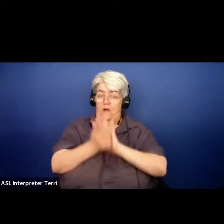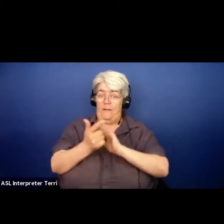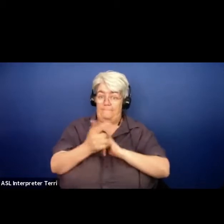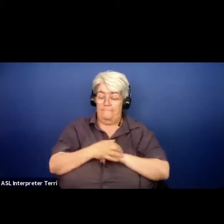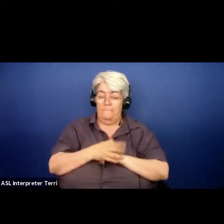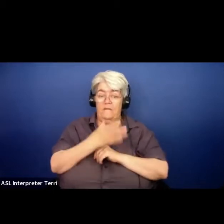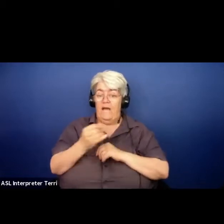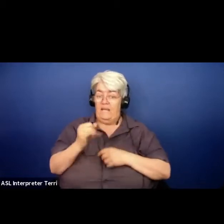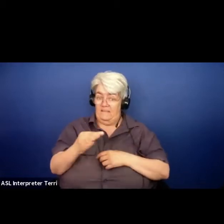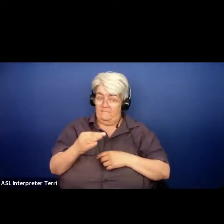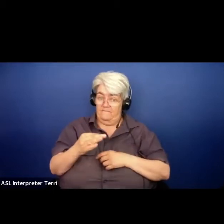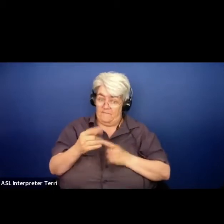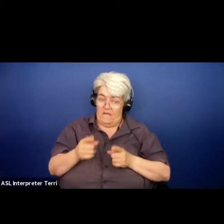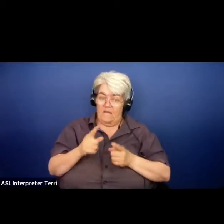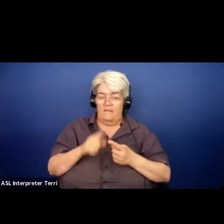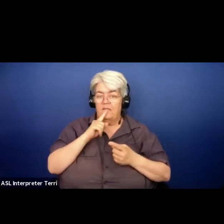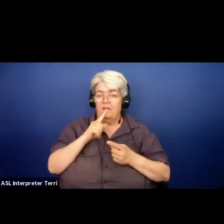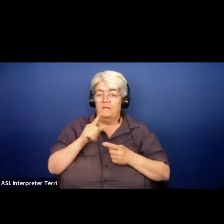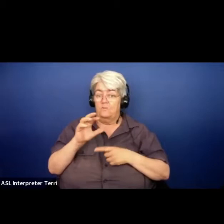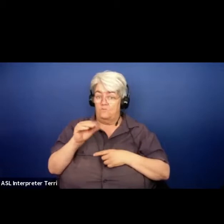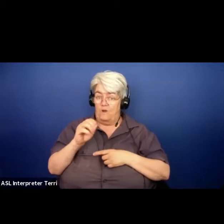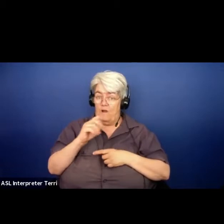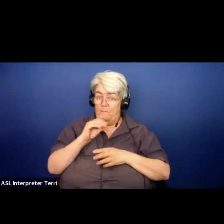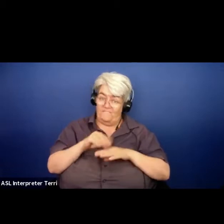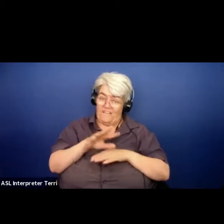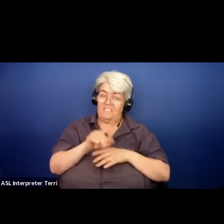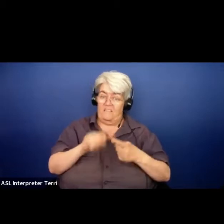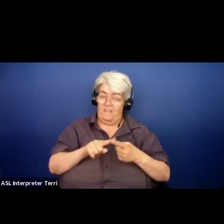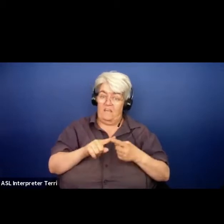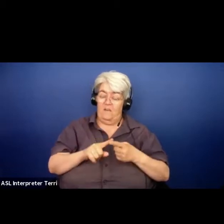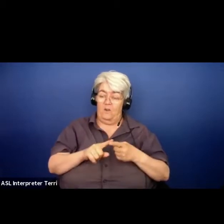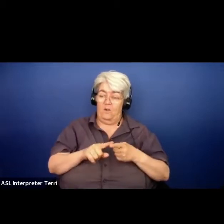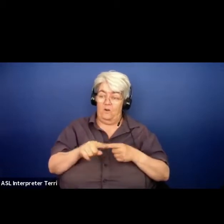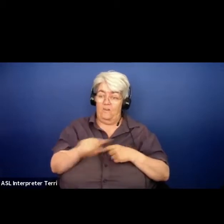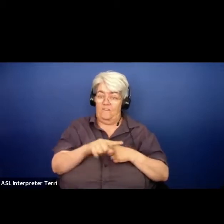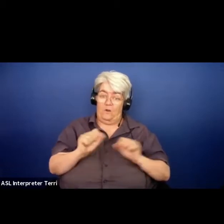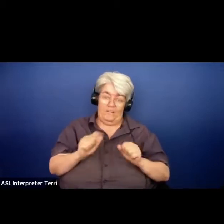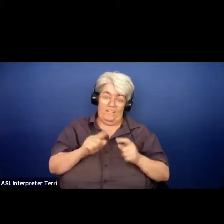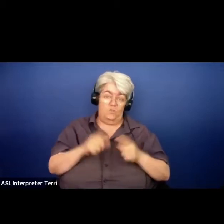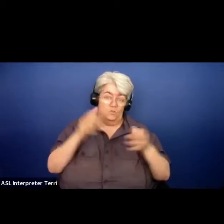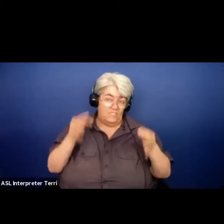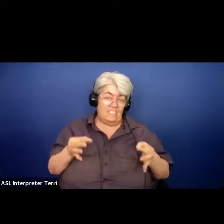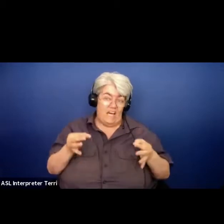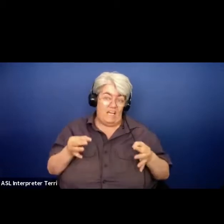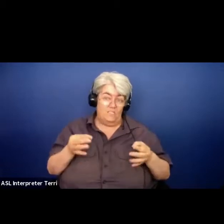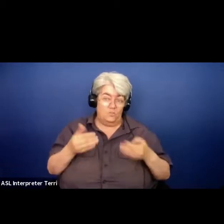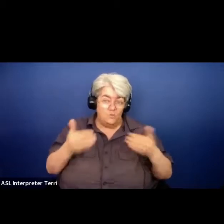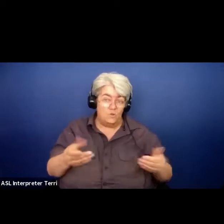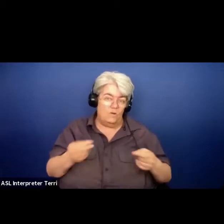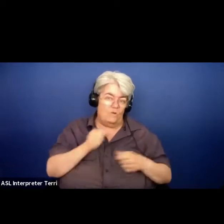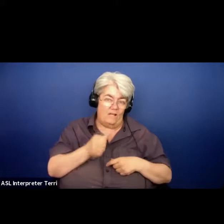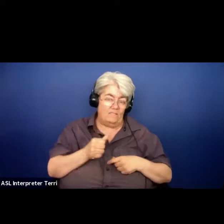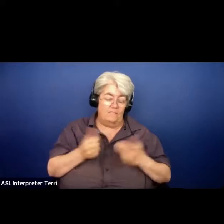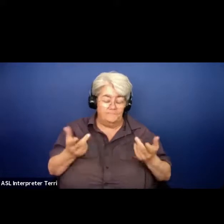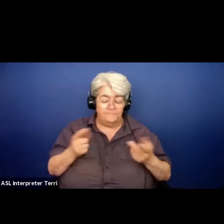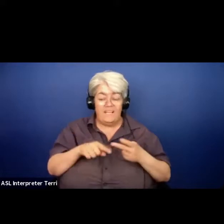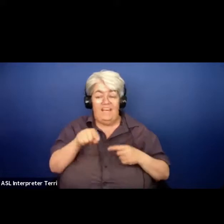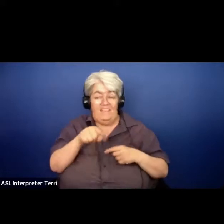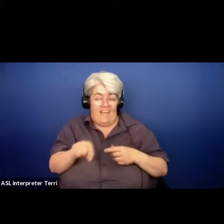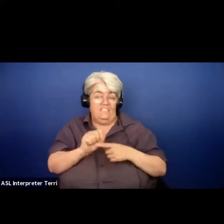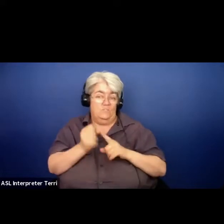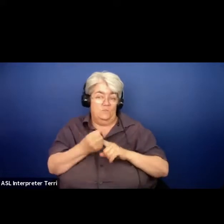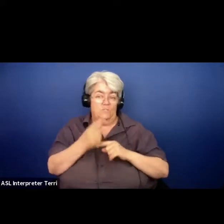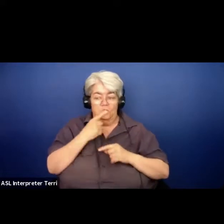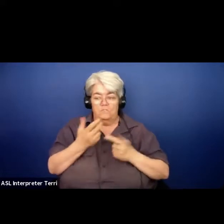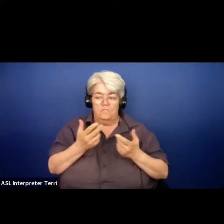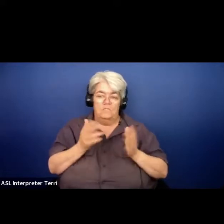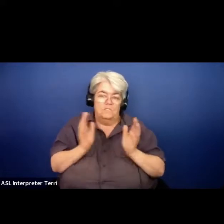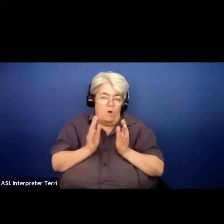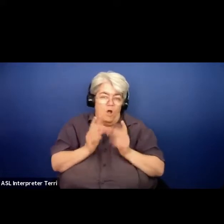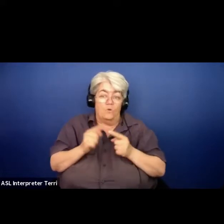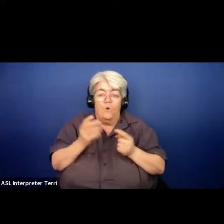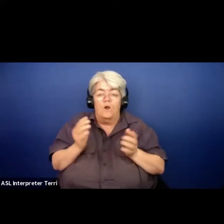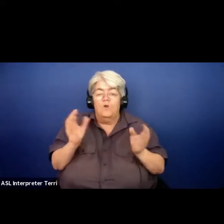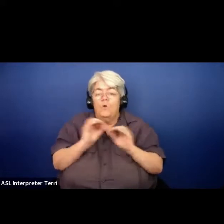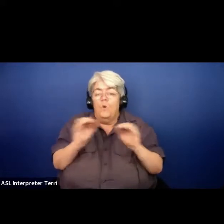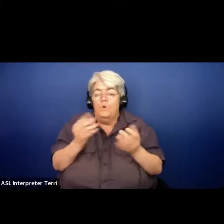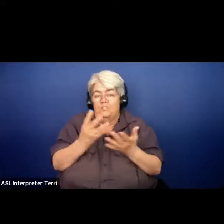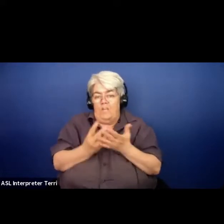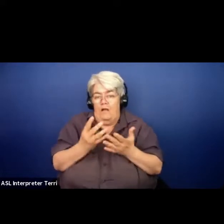the crime. And if they do, does the crime affect the cullability? -- culpability. These